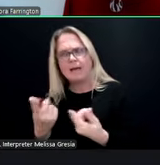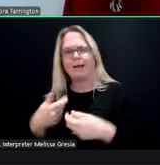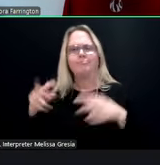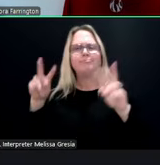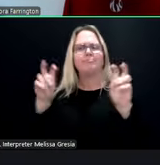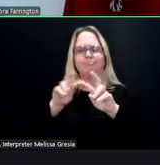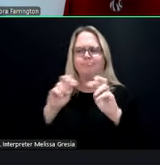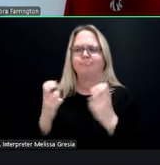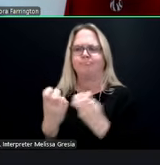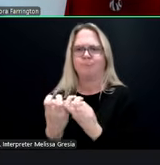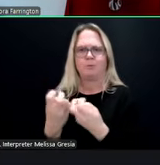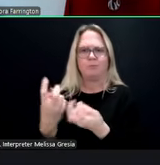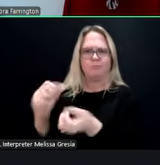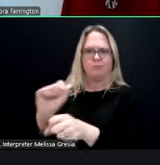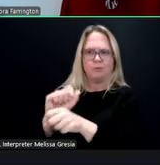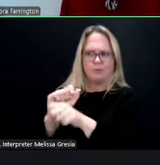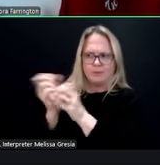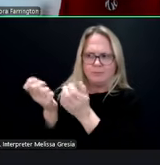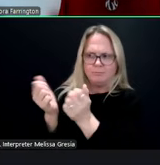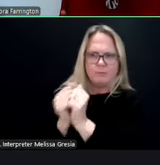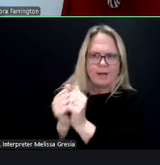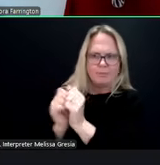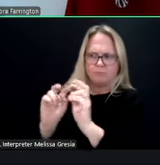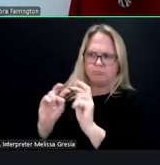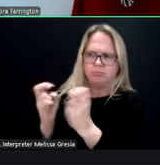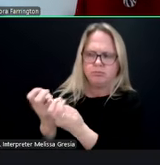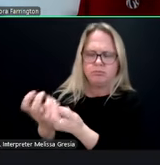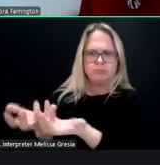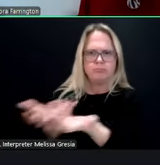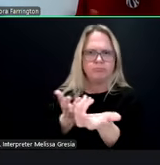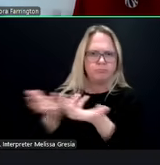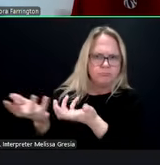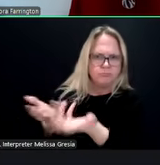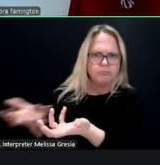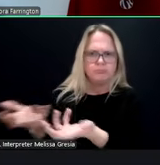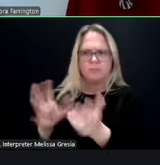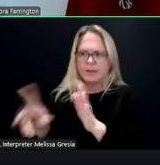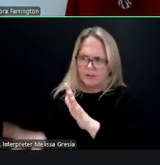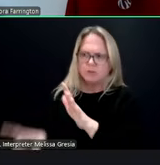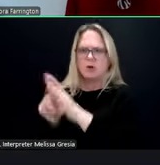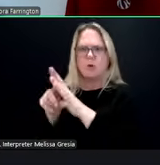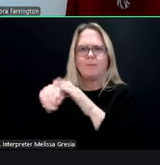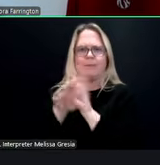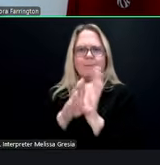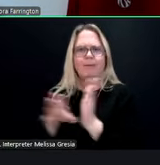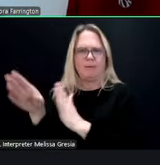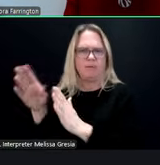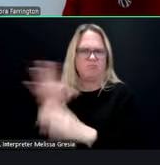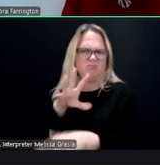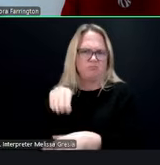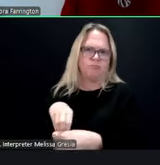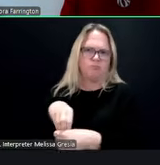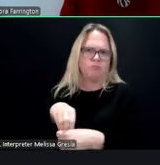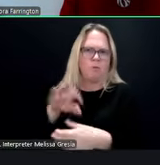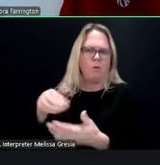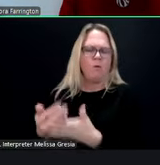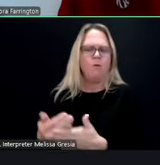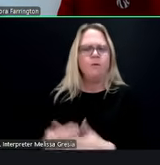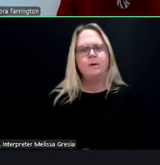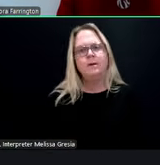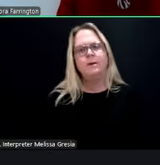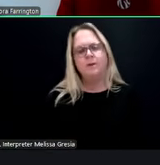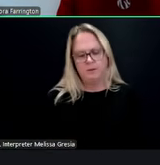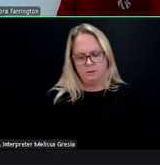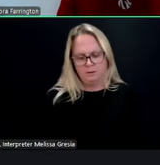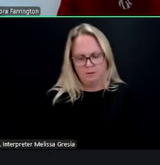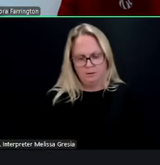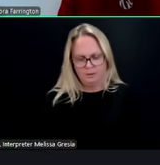and that their input is considered um and shows up in the plans that are developed.